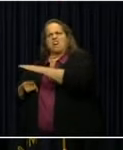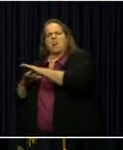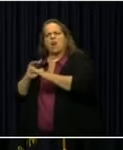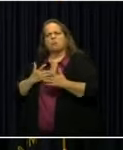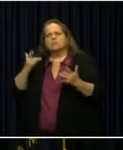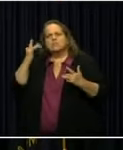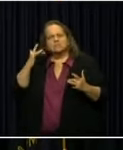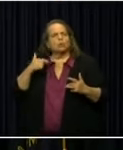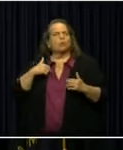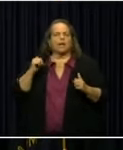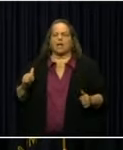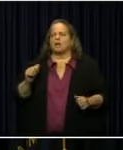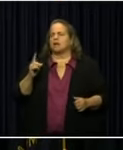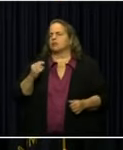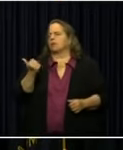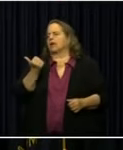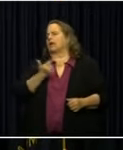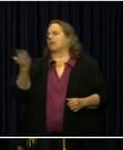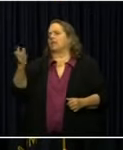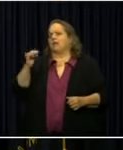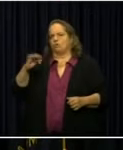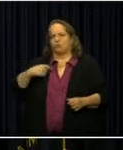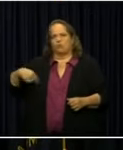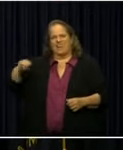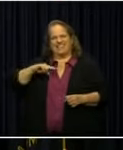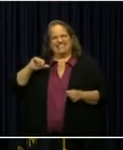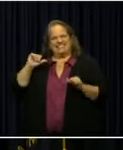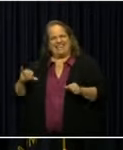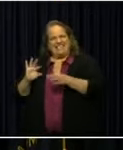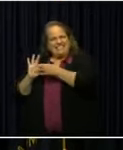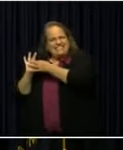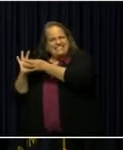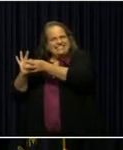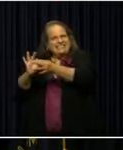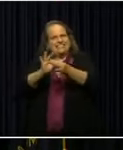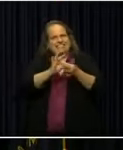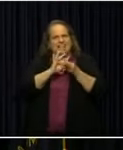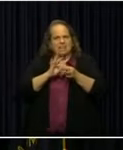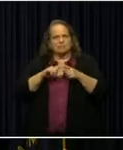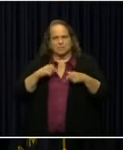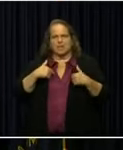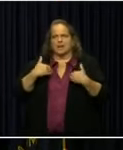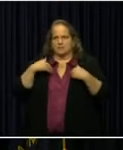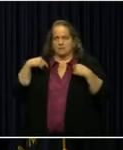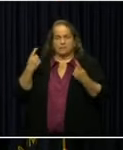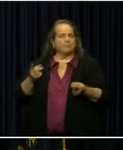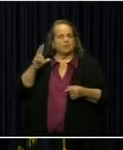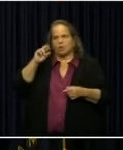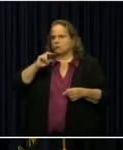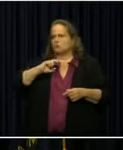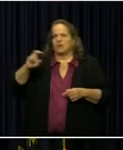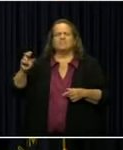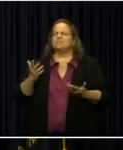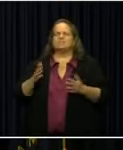FEDERAL DOLLARS COMING IN. AND THE OTHER THING THAT WE ASK PEOPLE TO DO EVERY DAY, EVERY